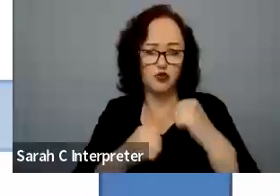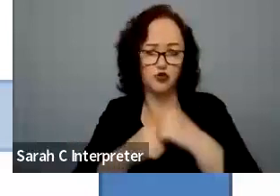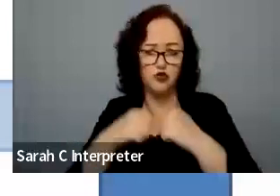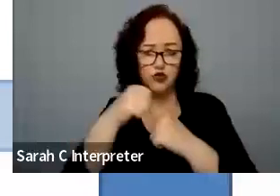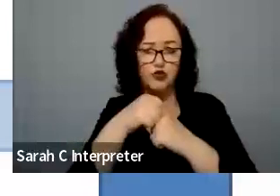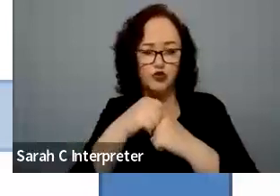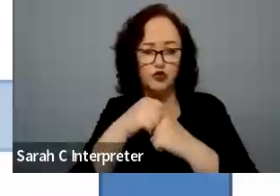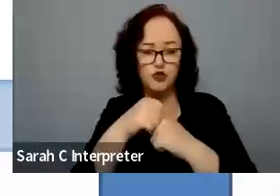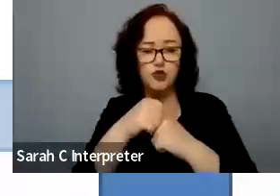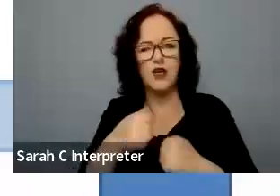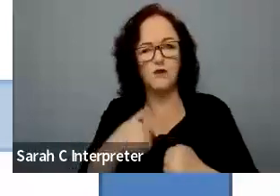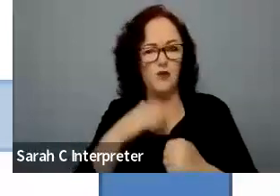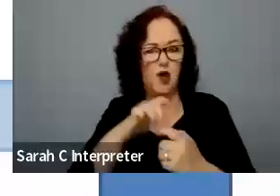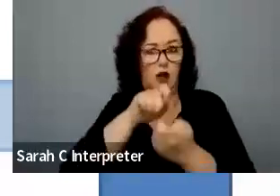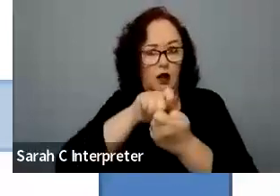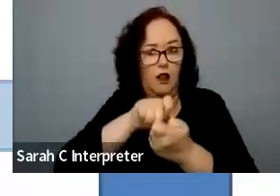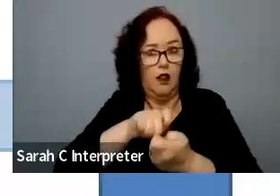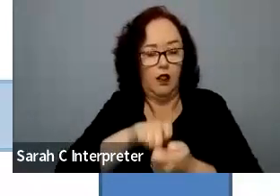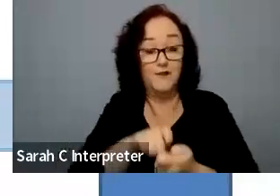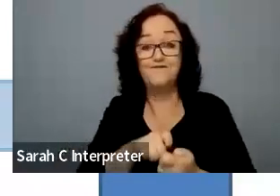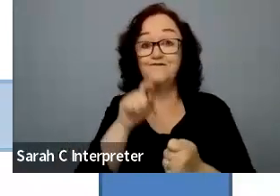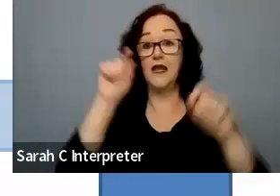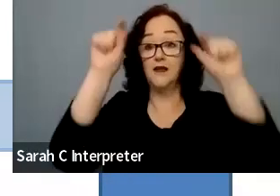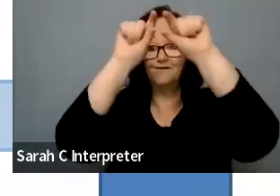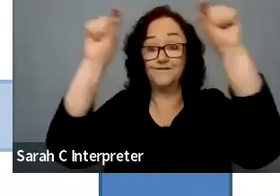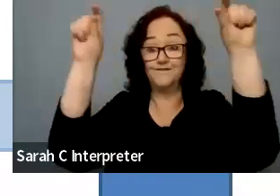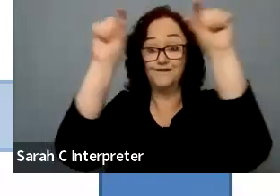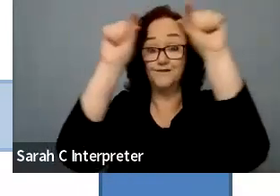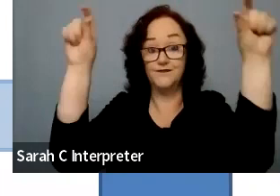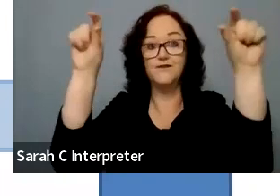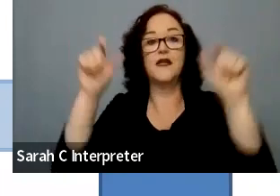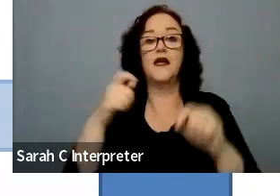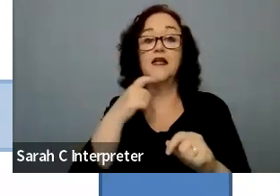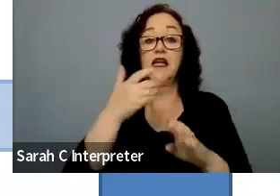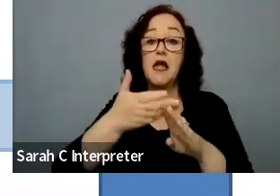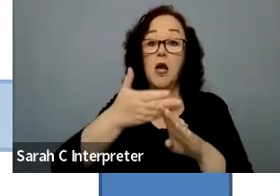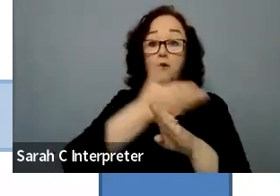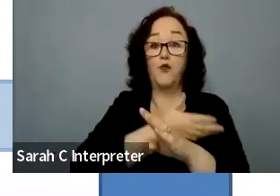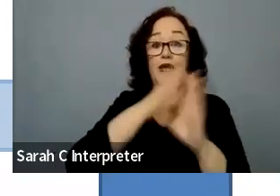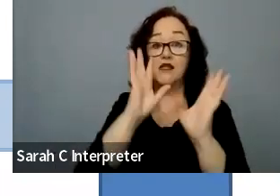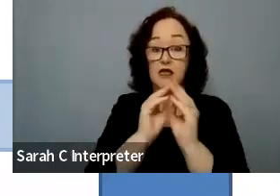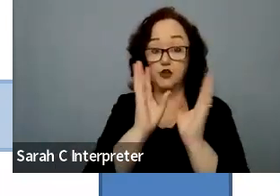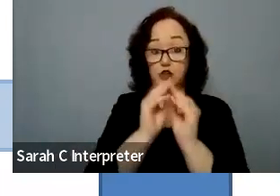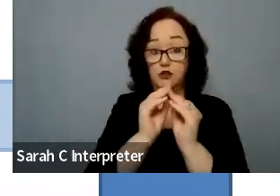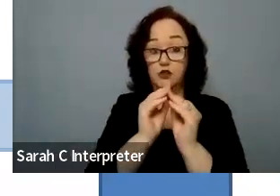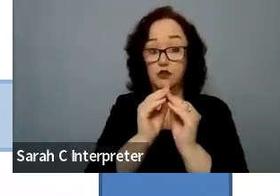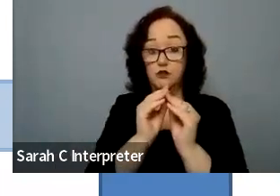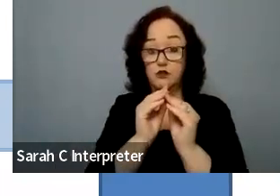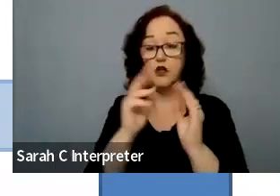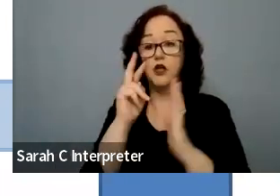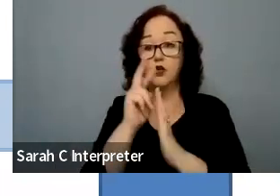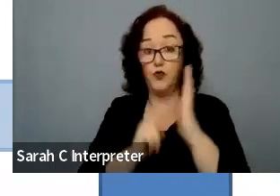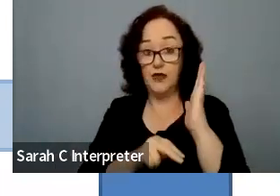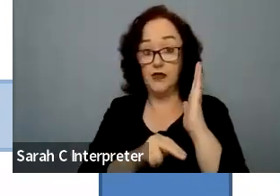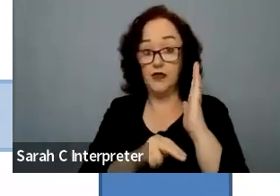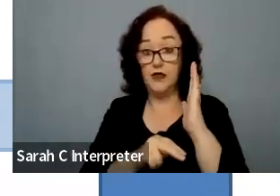in some detail, up at the top what it says is pre-session reading and surveys, I think that's